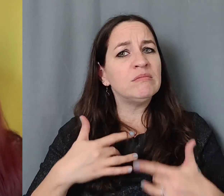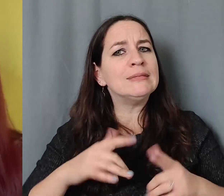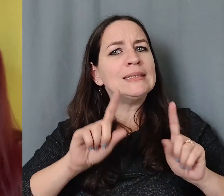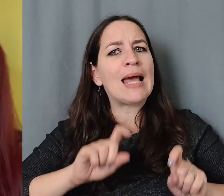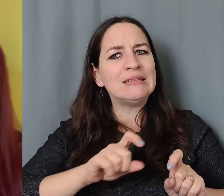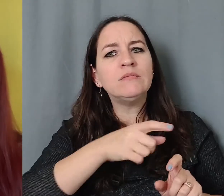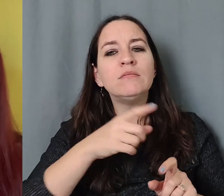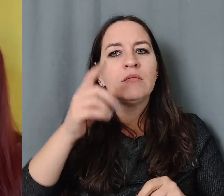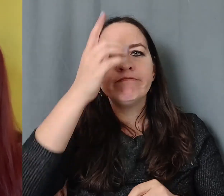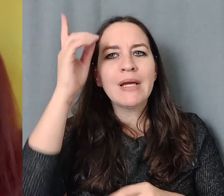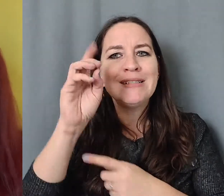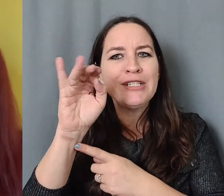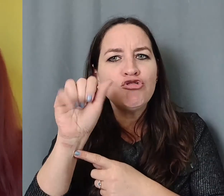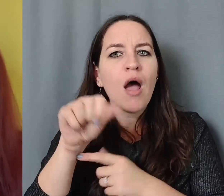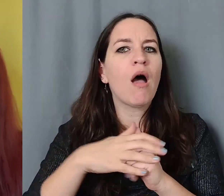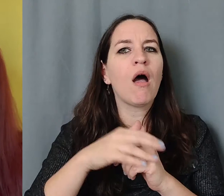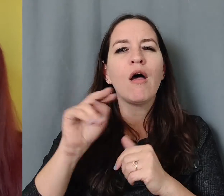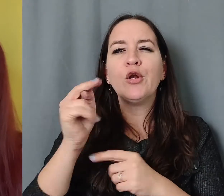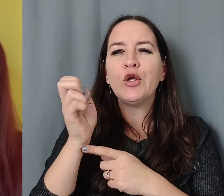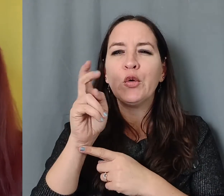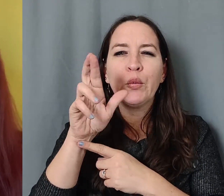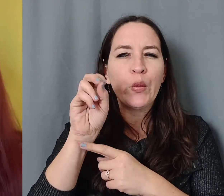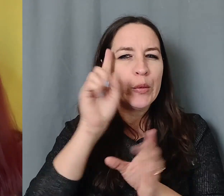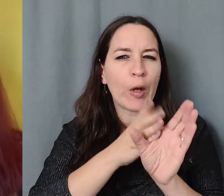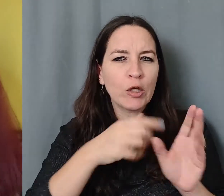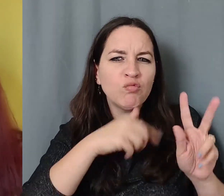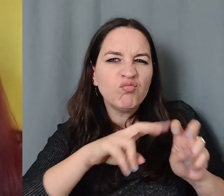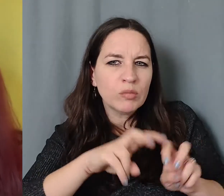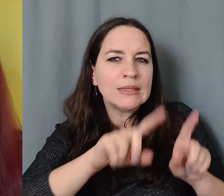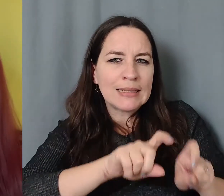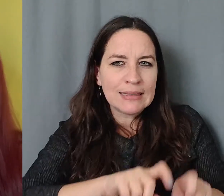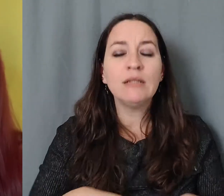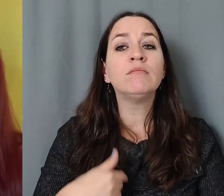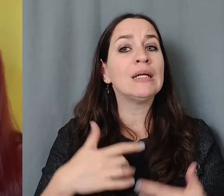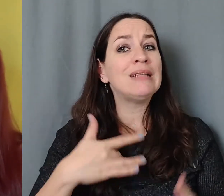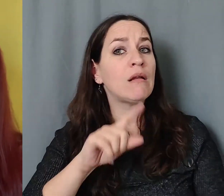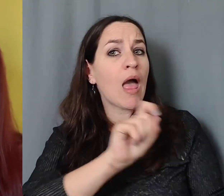One of the things that I ask people is when was the last time you were a beginner at something? When is the last time you learn something new or you tried something